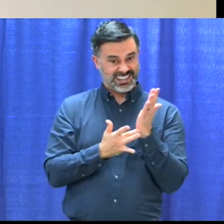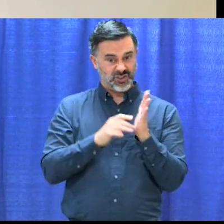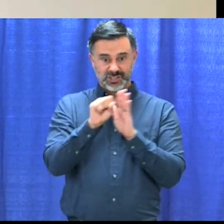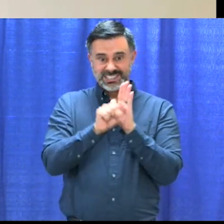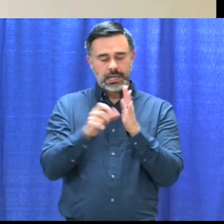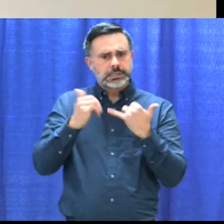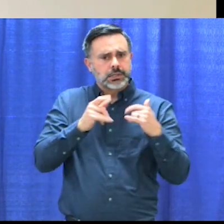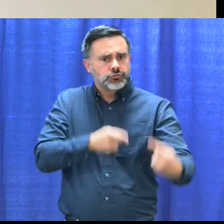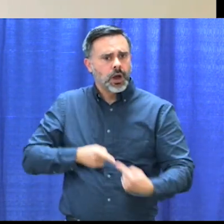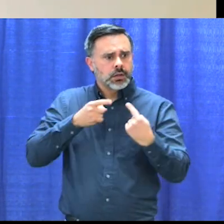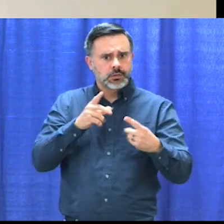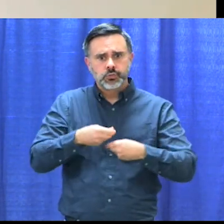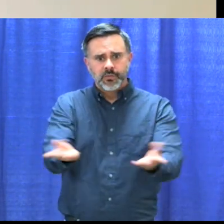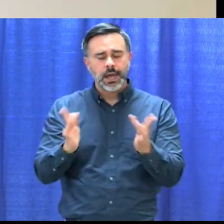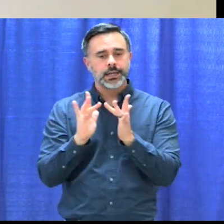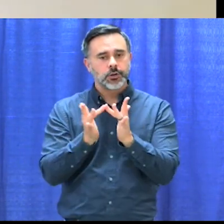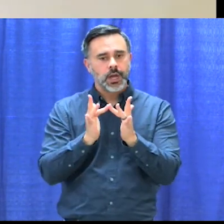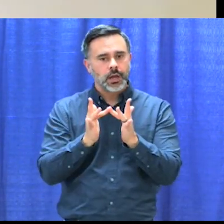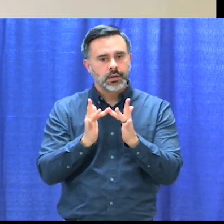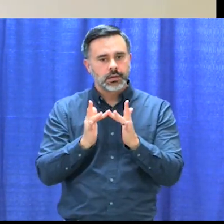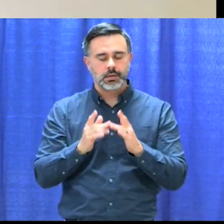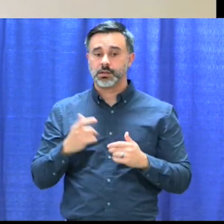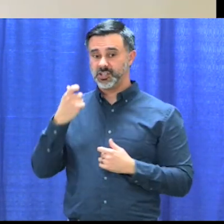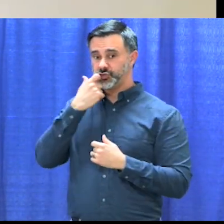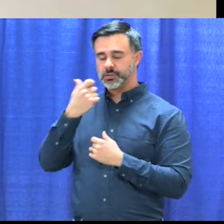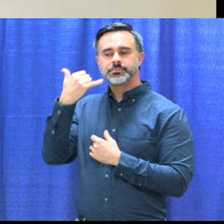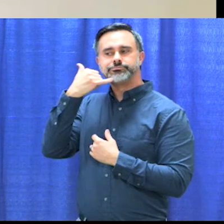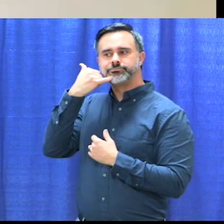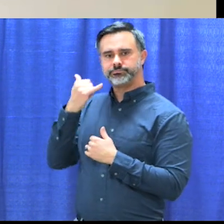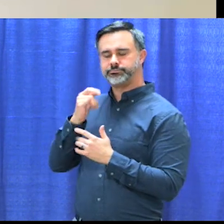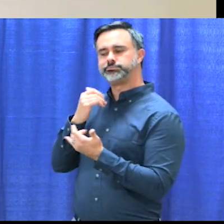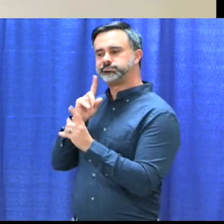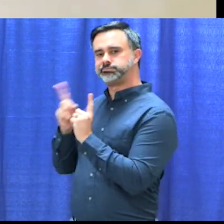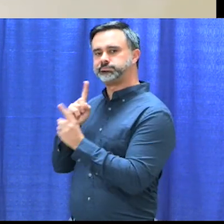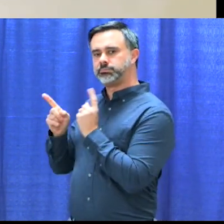people to the Internet. I just got off the phone when it's one of my school districts in Arbuckle, California